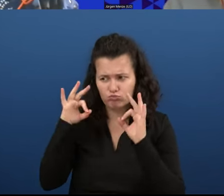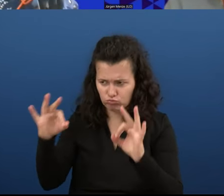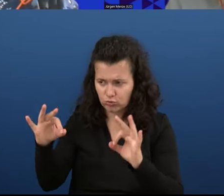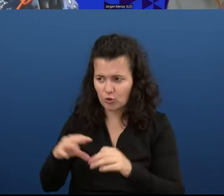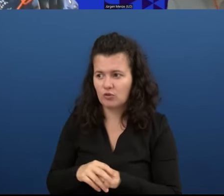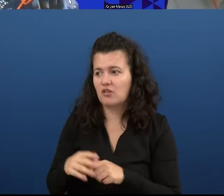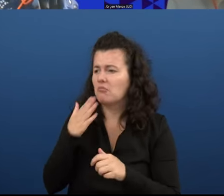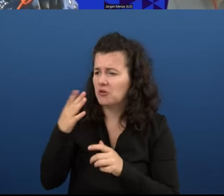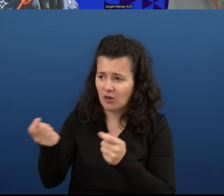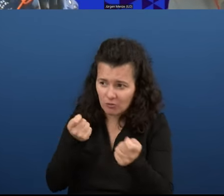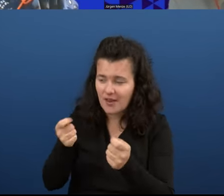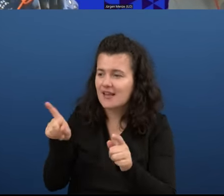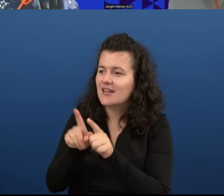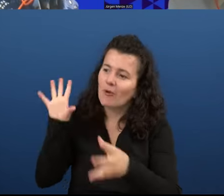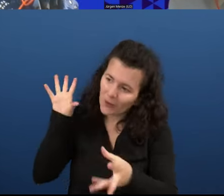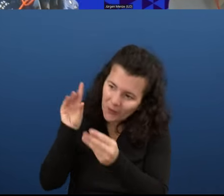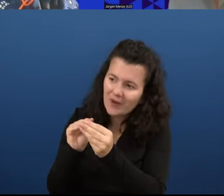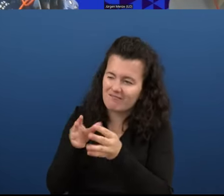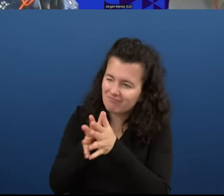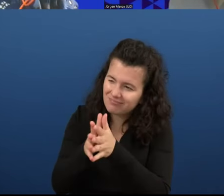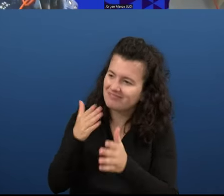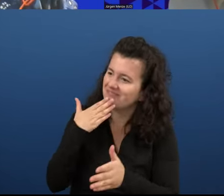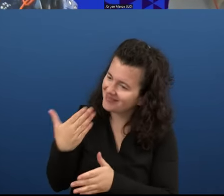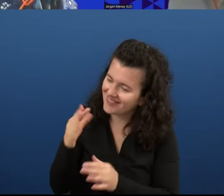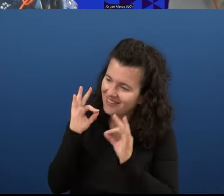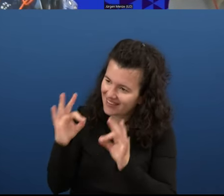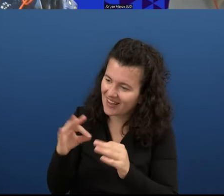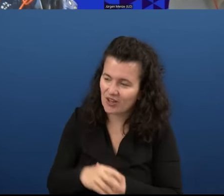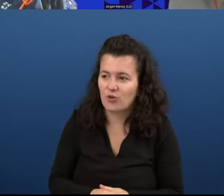the wrap up, as you said very many issues that were touched upon by the by the